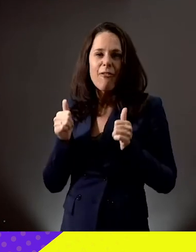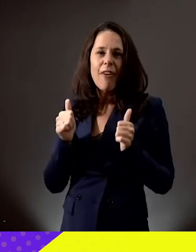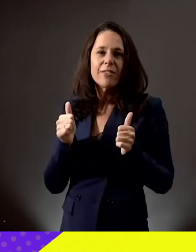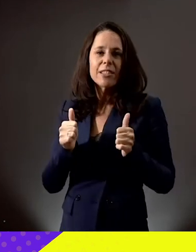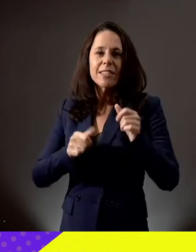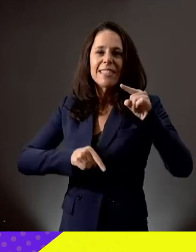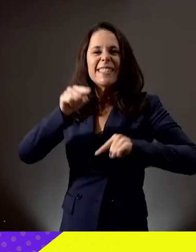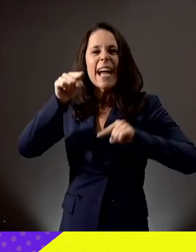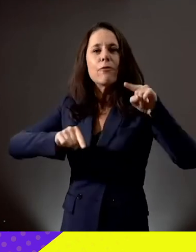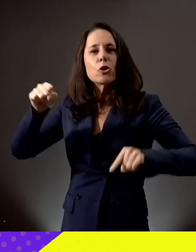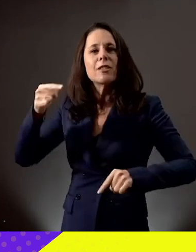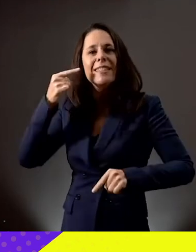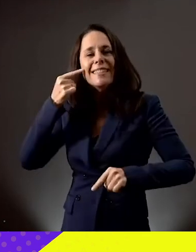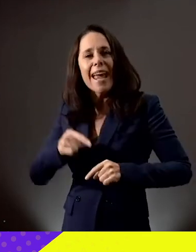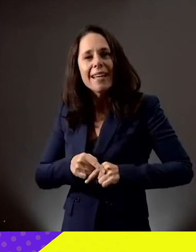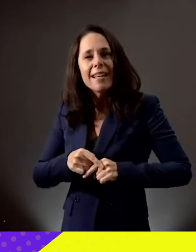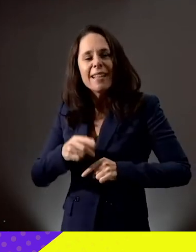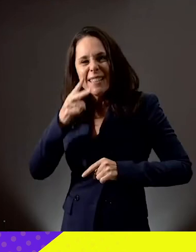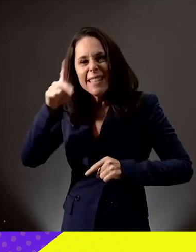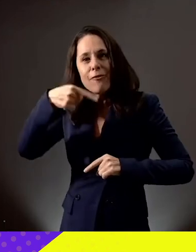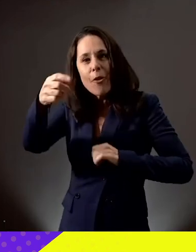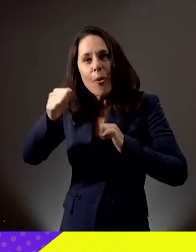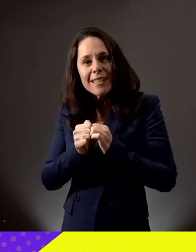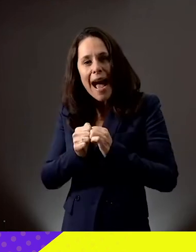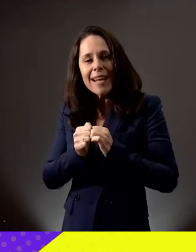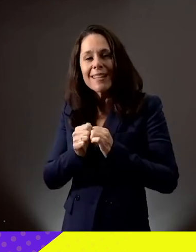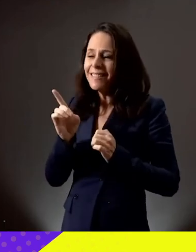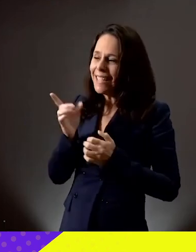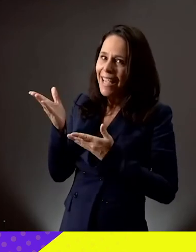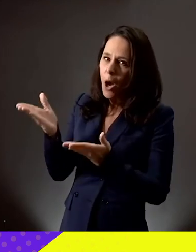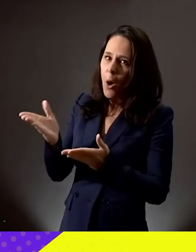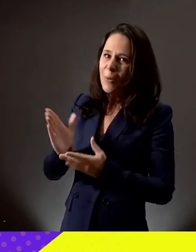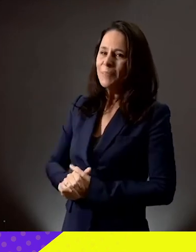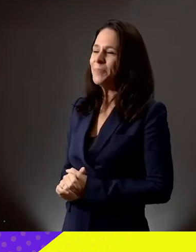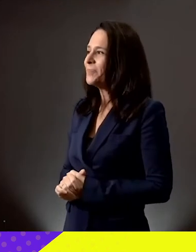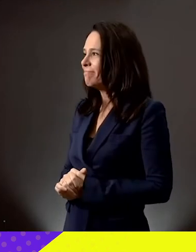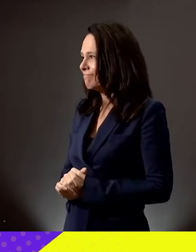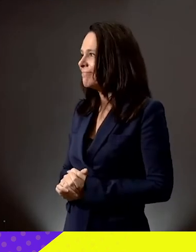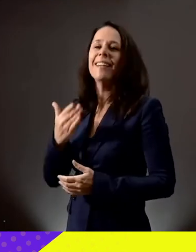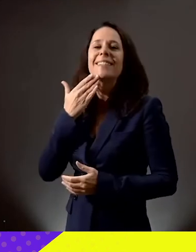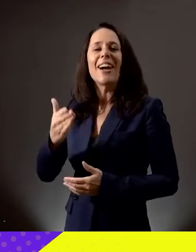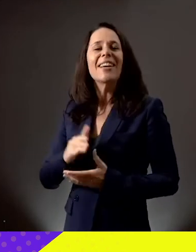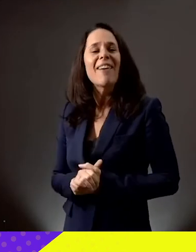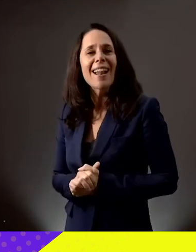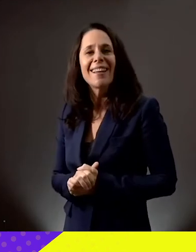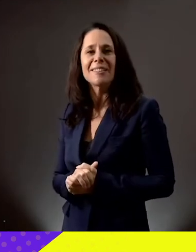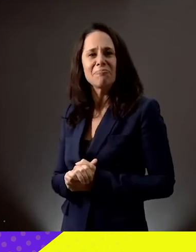I hope to see you next year. Diego, the floor is yours. Thank you, Rabin. That was a festive occasion.